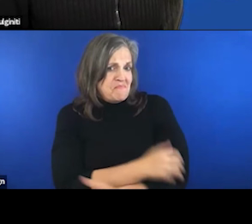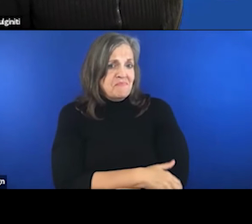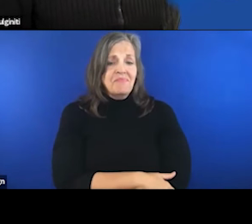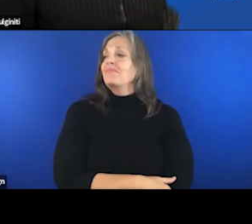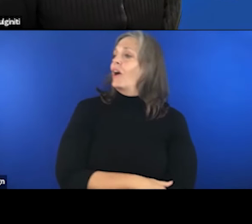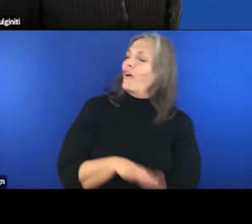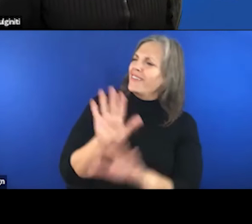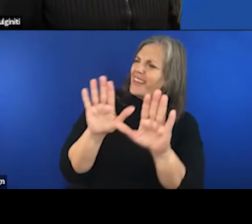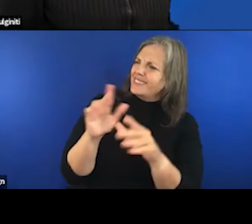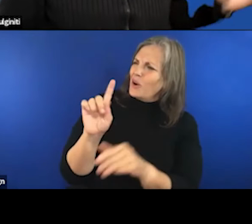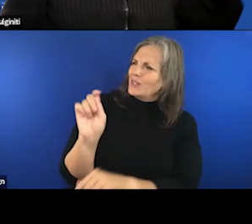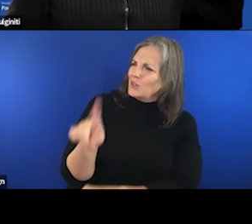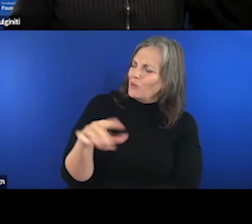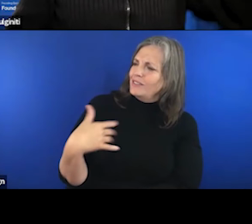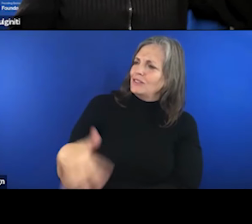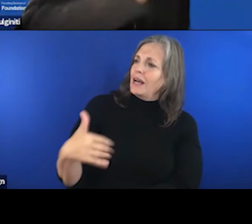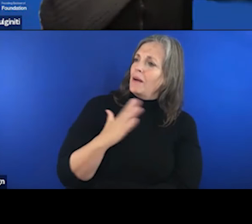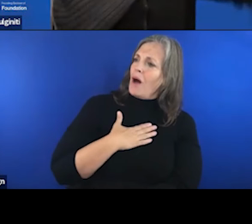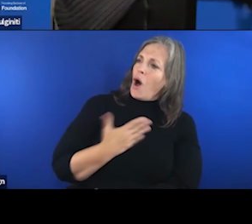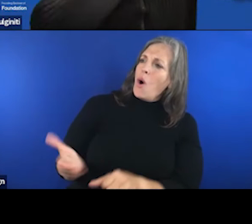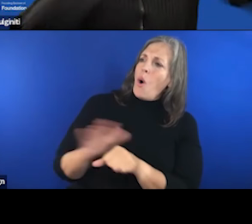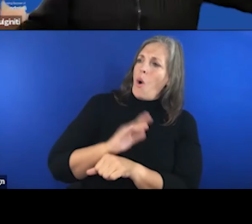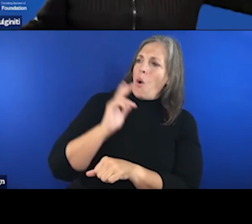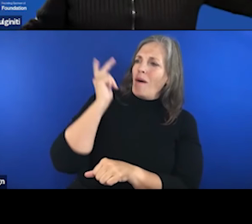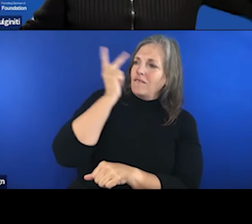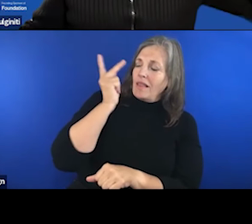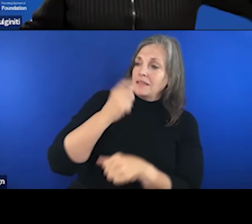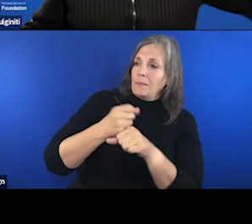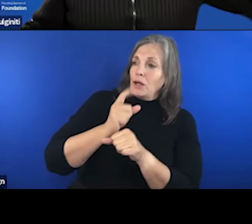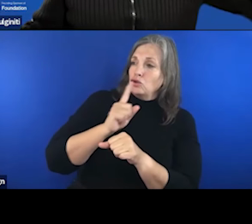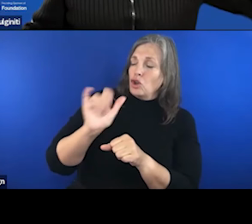my whole philosophy is to make sure that snowball doesn't get huge by the time it gets down to the